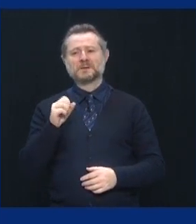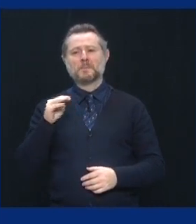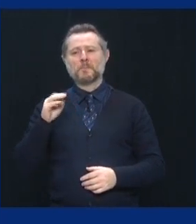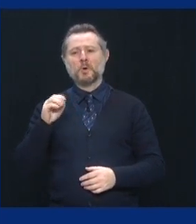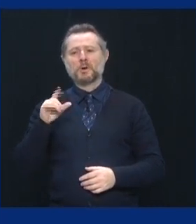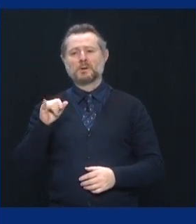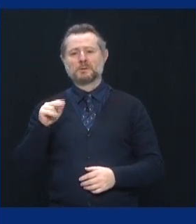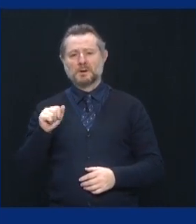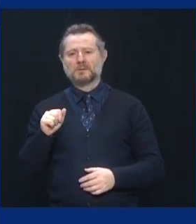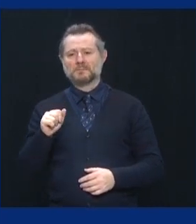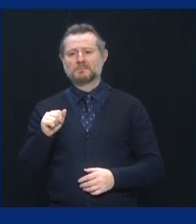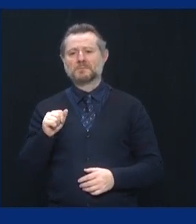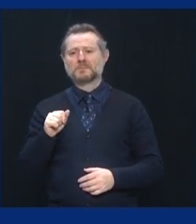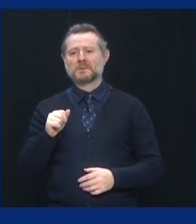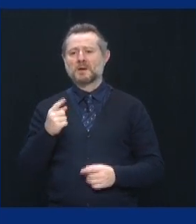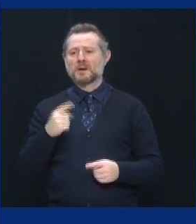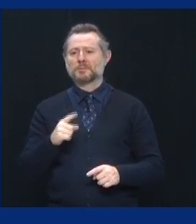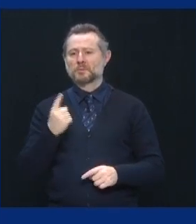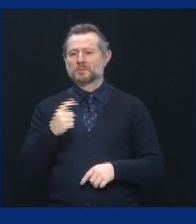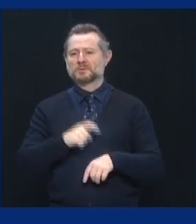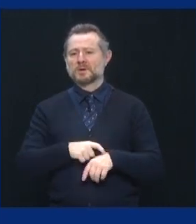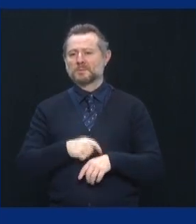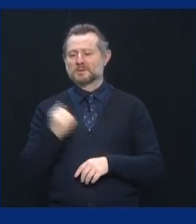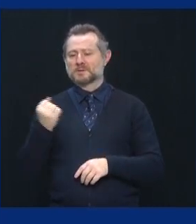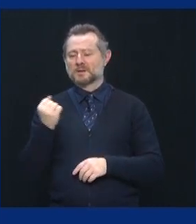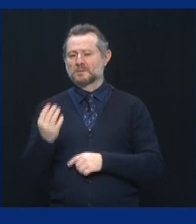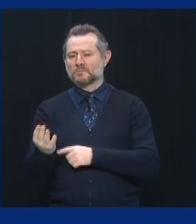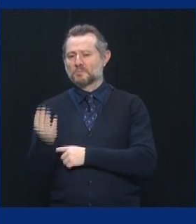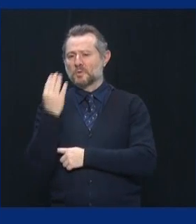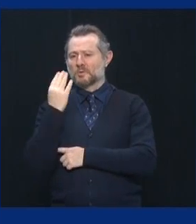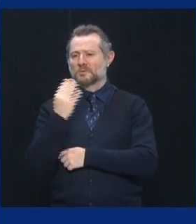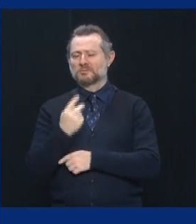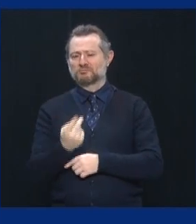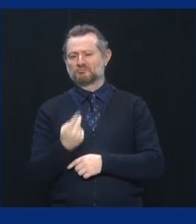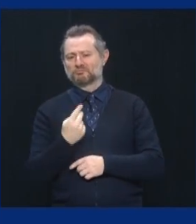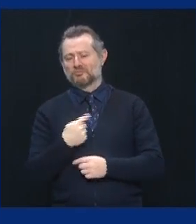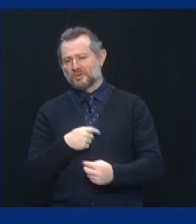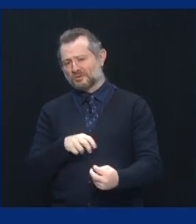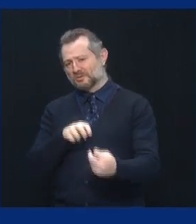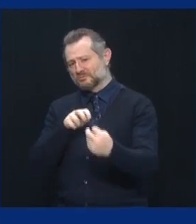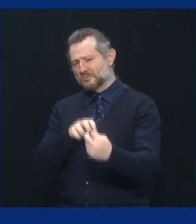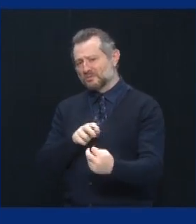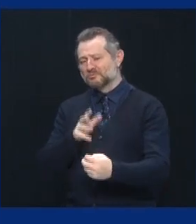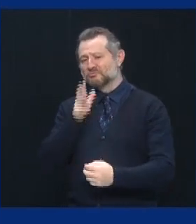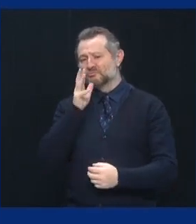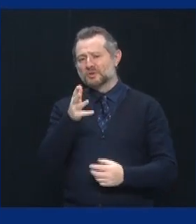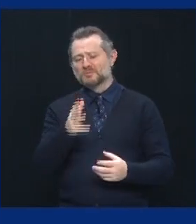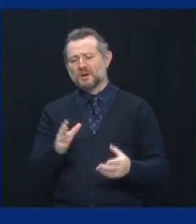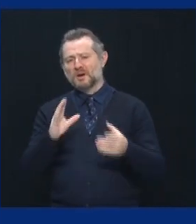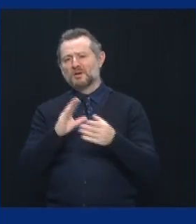I'M REMINDED OF MY OWN GRANDMOTHER THIS MORNING, JULIA MOLINA. I MUST HAVE BEEN DOING SOMETHING